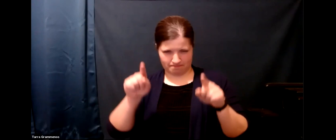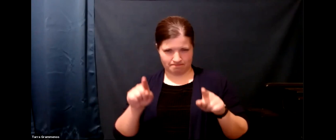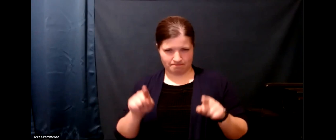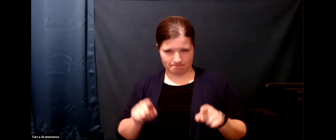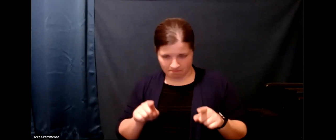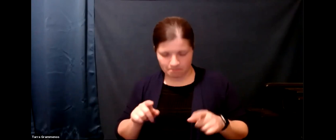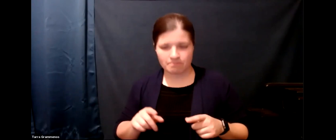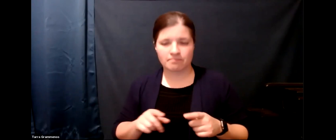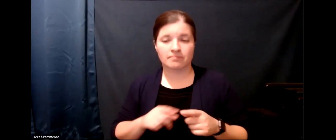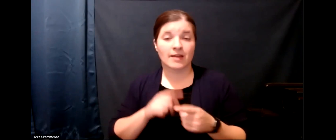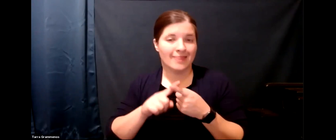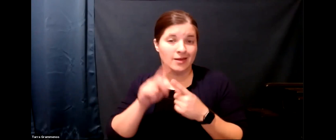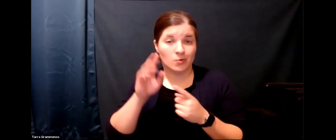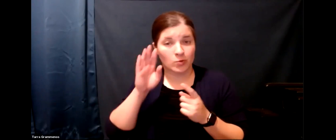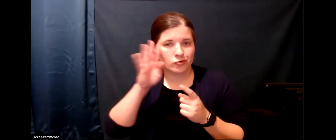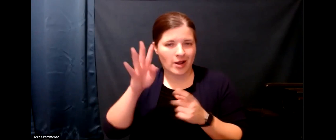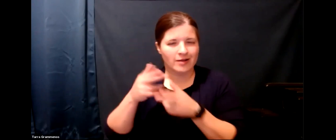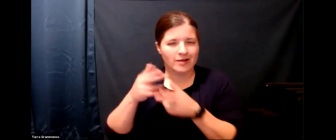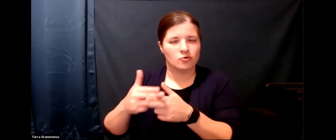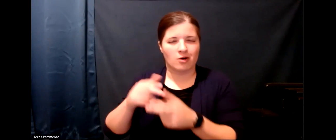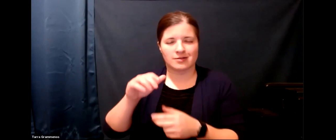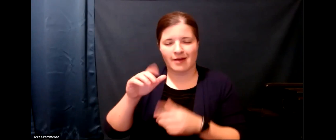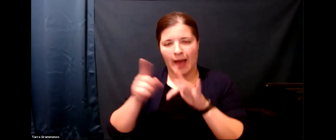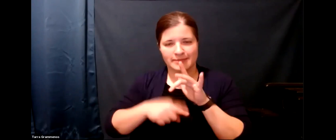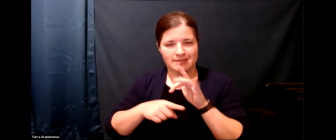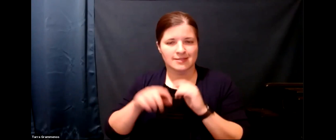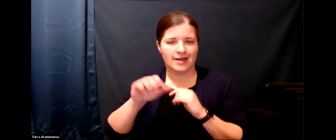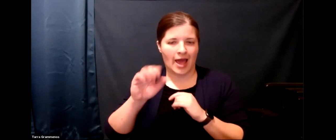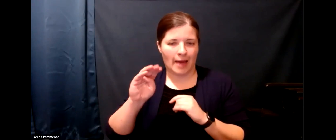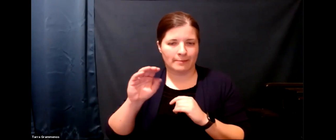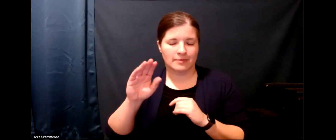And then we create an absentee record for them. For the elections that they request.